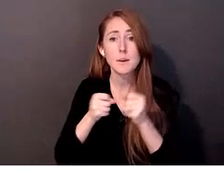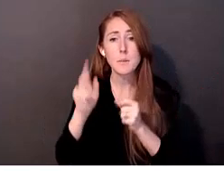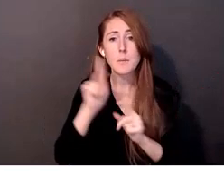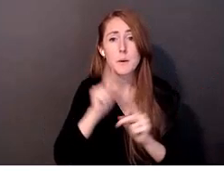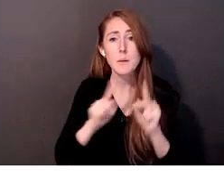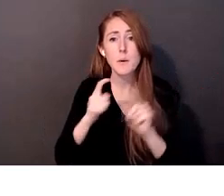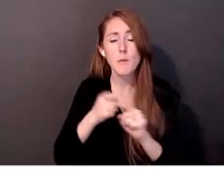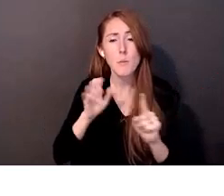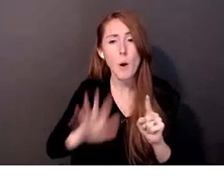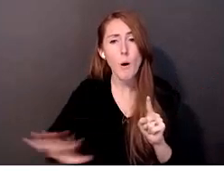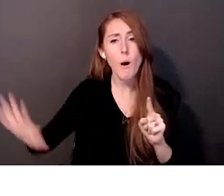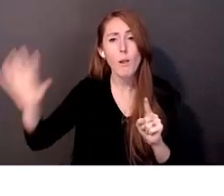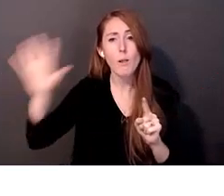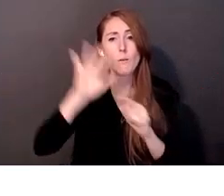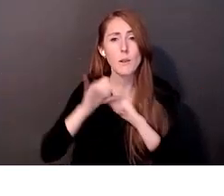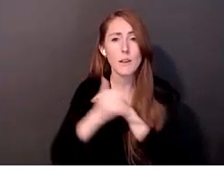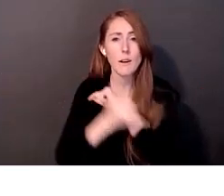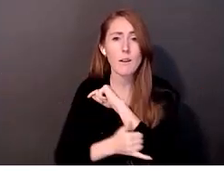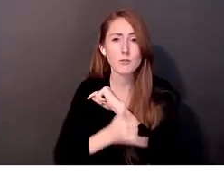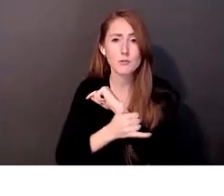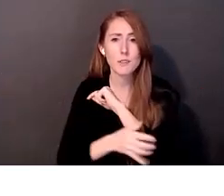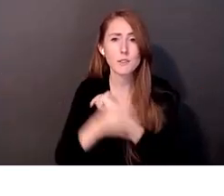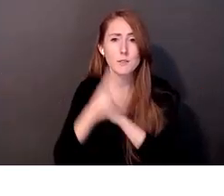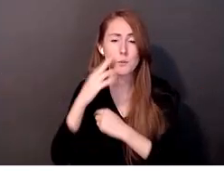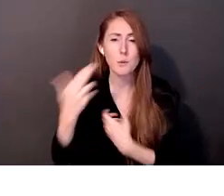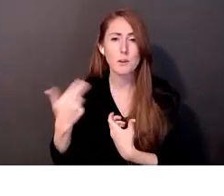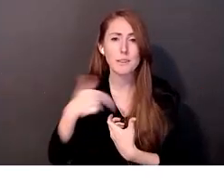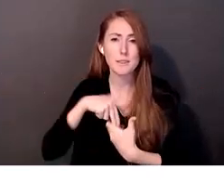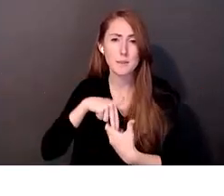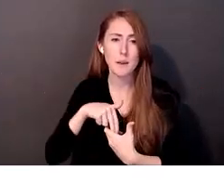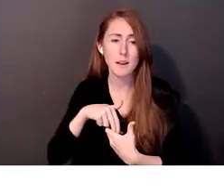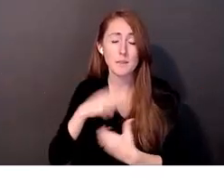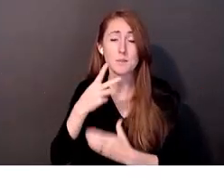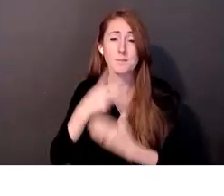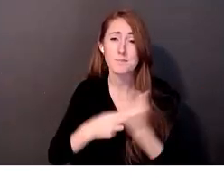So this was both a challenge and a success.